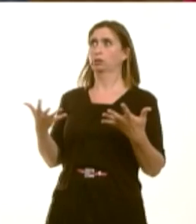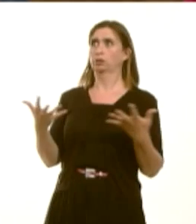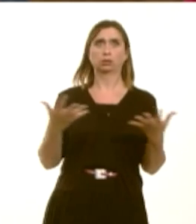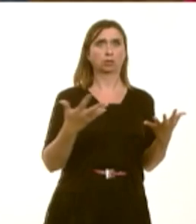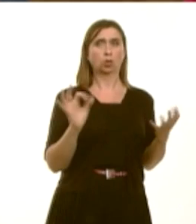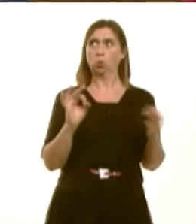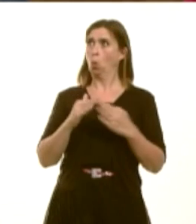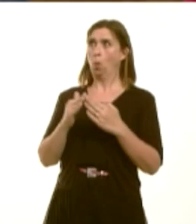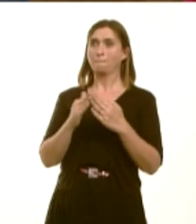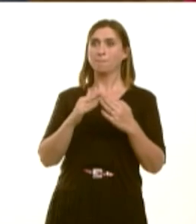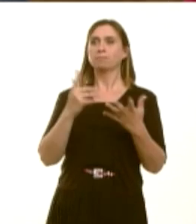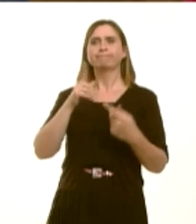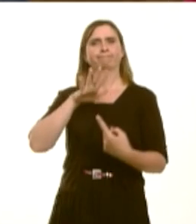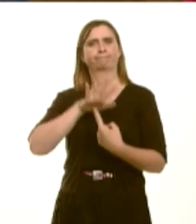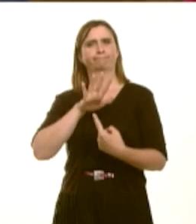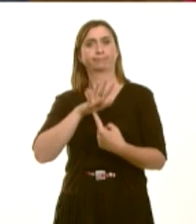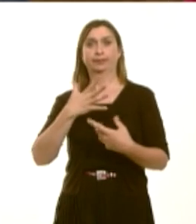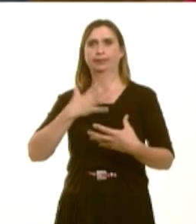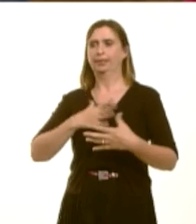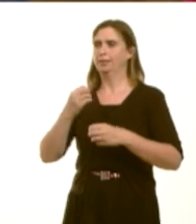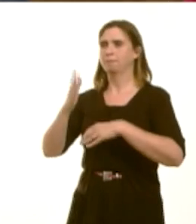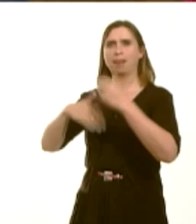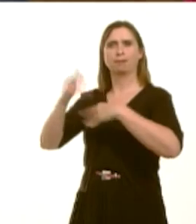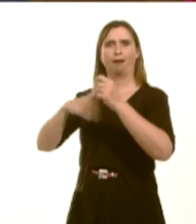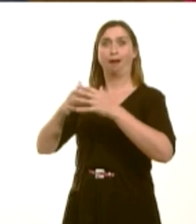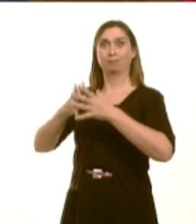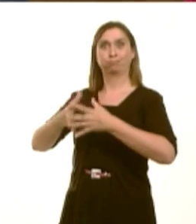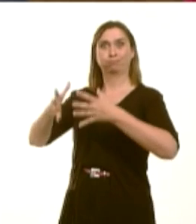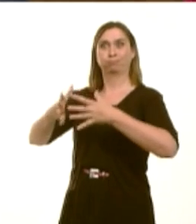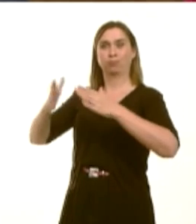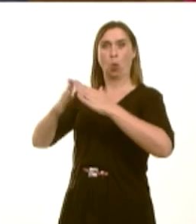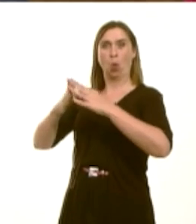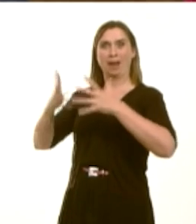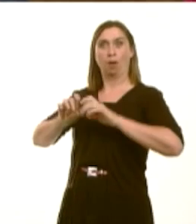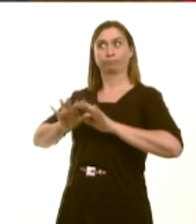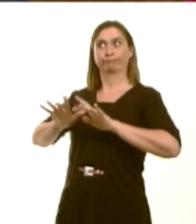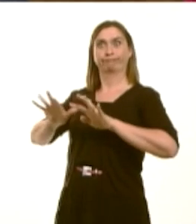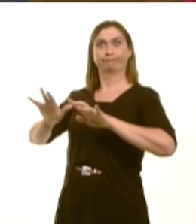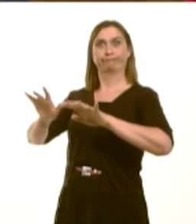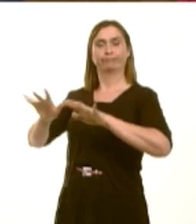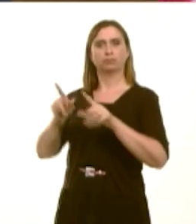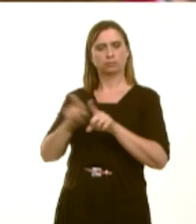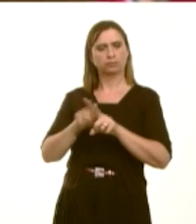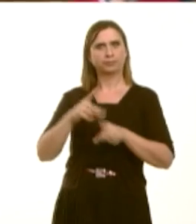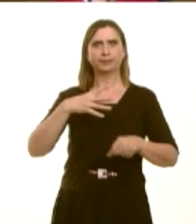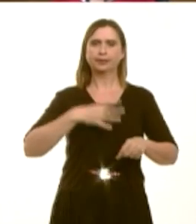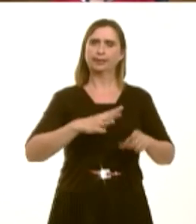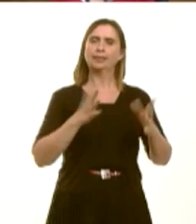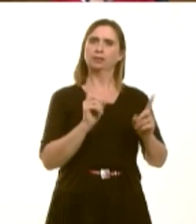we do see, and we welcomed the increase in construction over the past few years, but that we also see an increase in the provision of social housing. Otherwise, we will continue